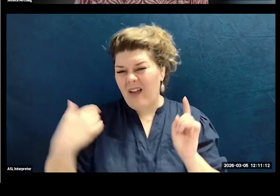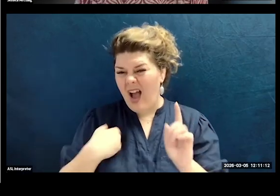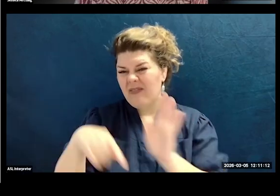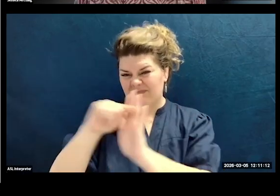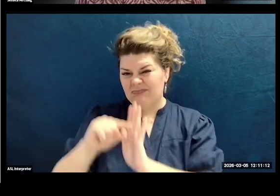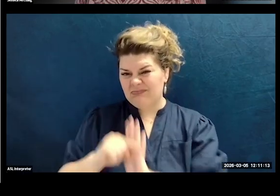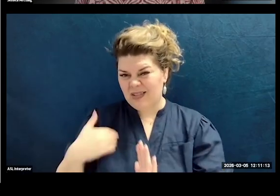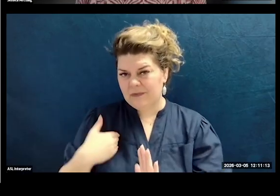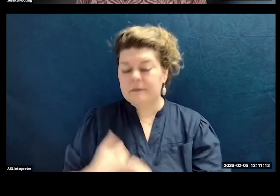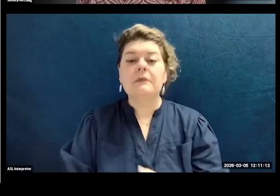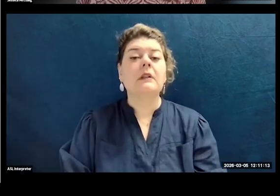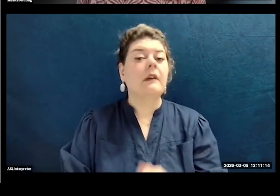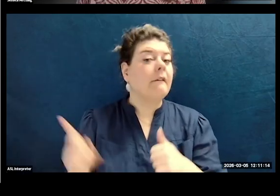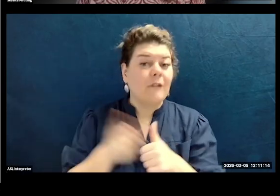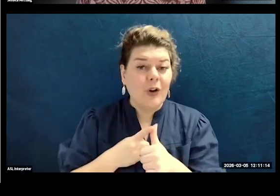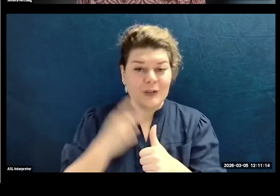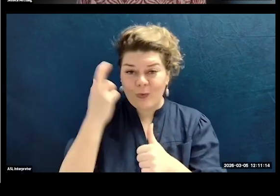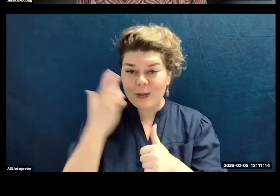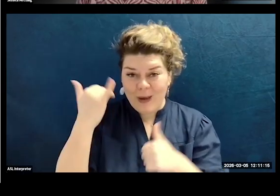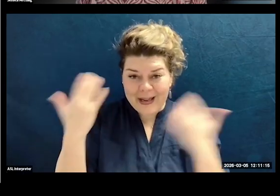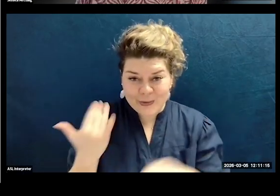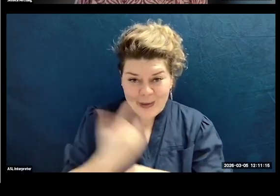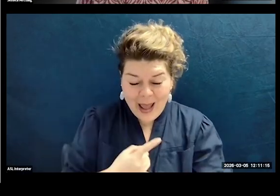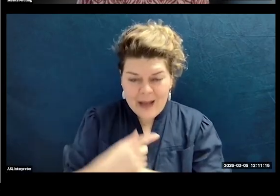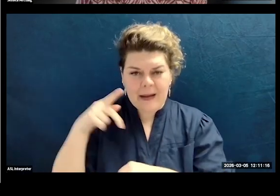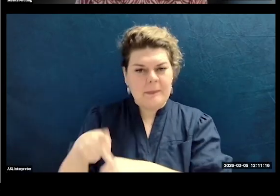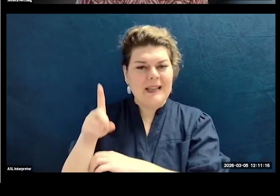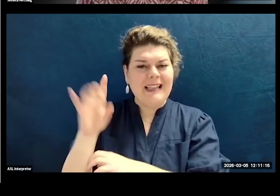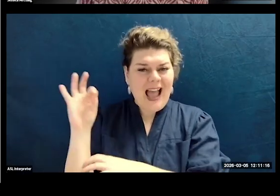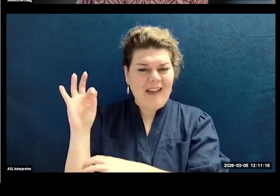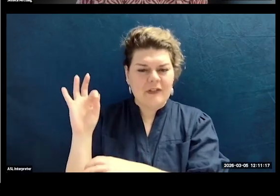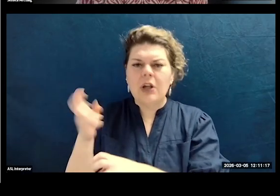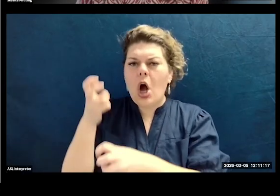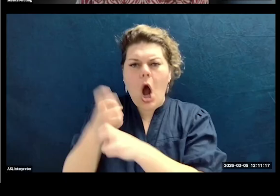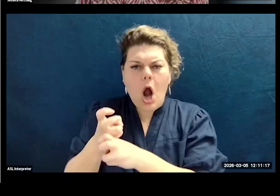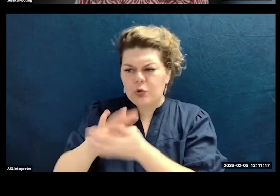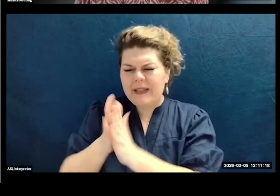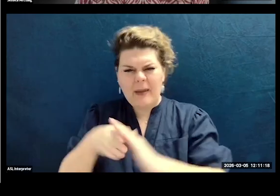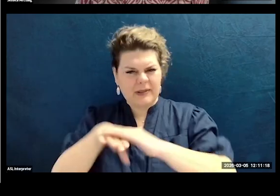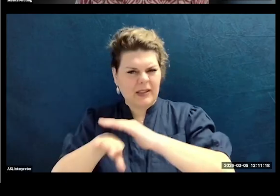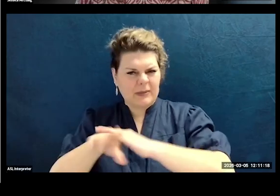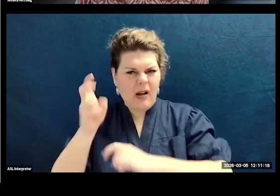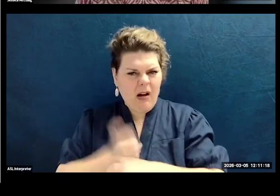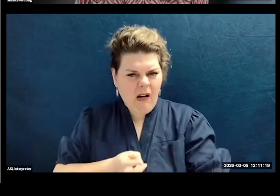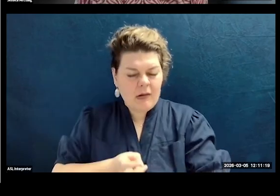First, and the reason why we're all here today, is that PDFs are difficult to make accessible, which you'll understand better